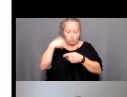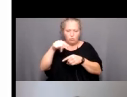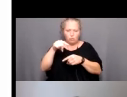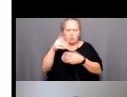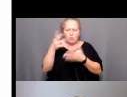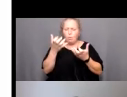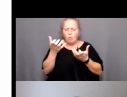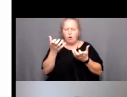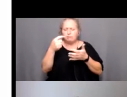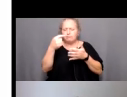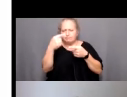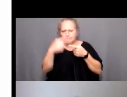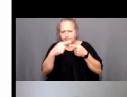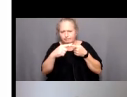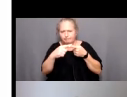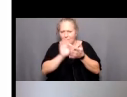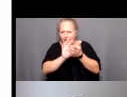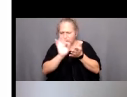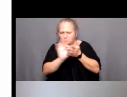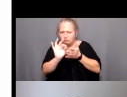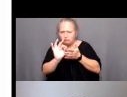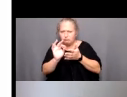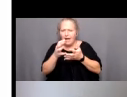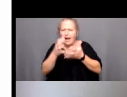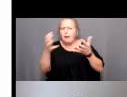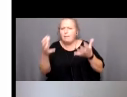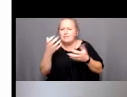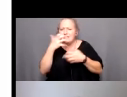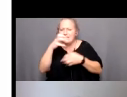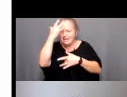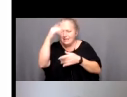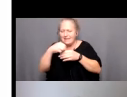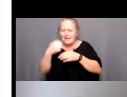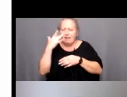First to calculate rates of heat illness in California; second, to